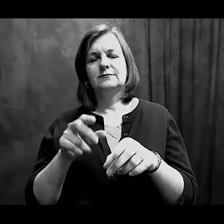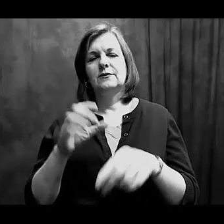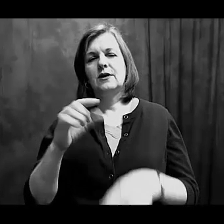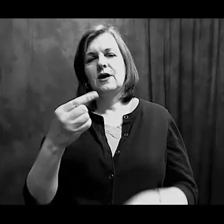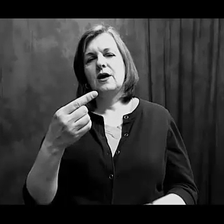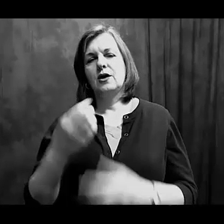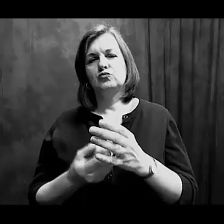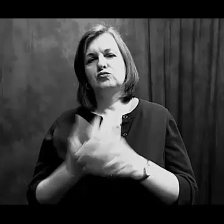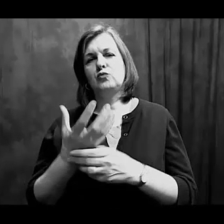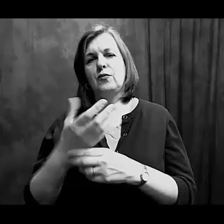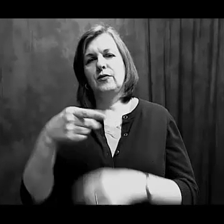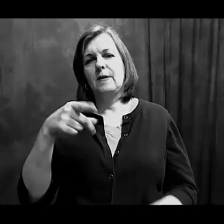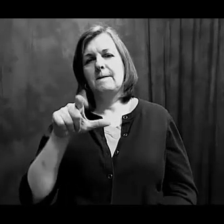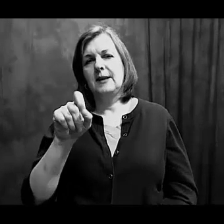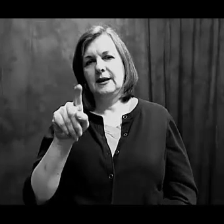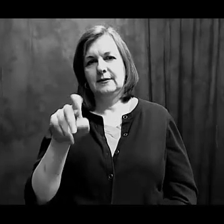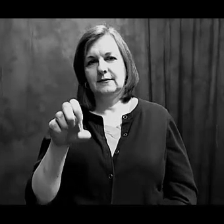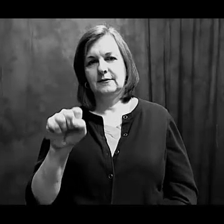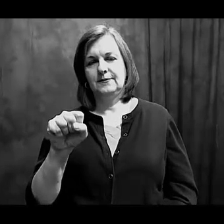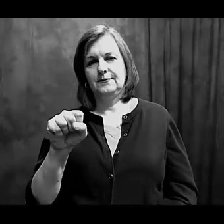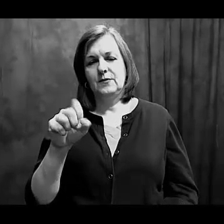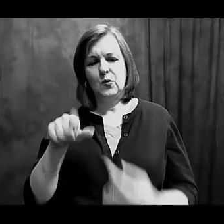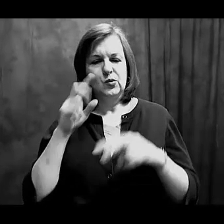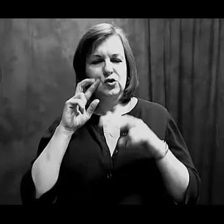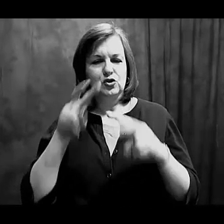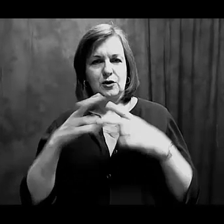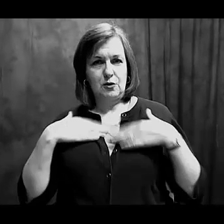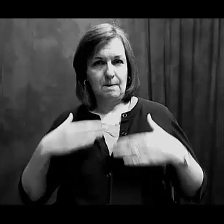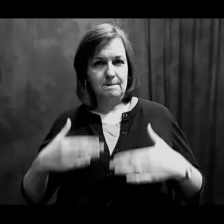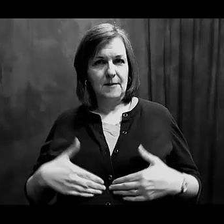so we have to do all the division and growth that we need